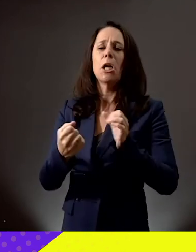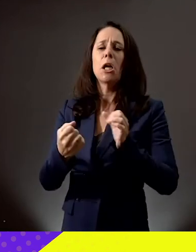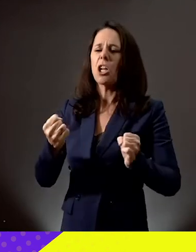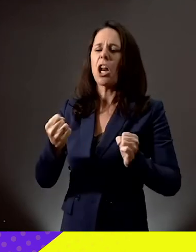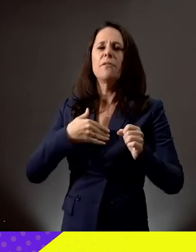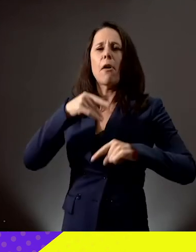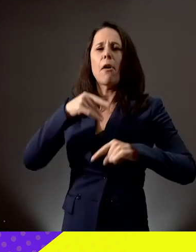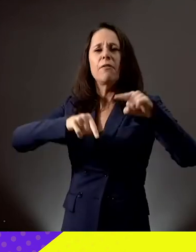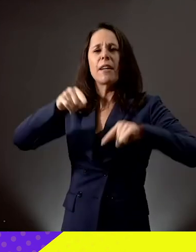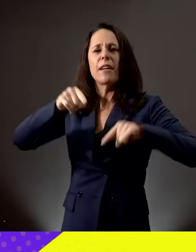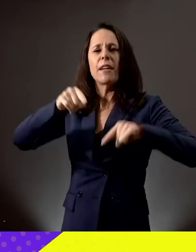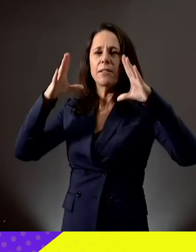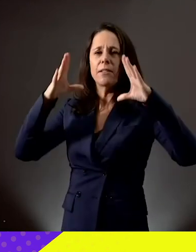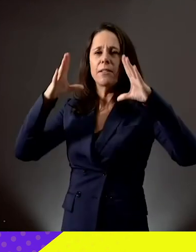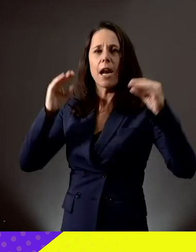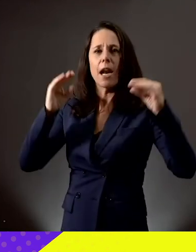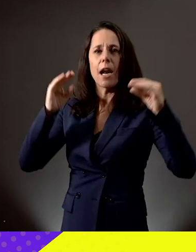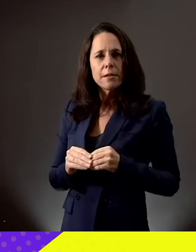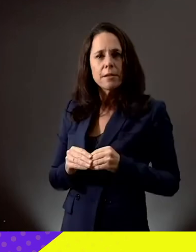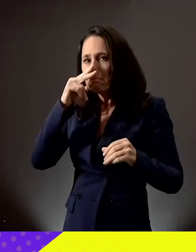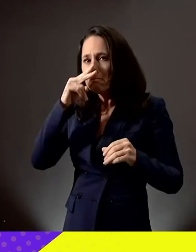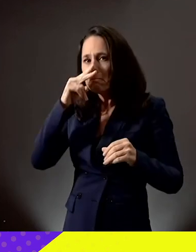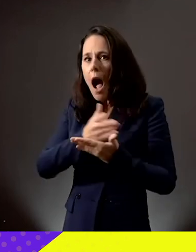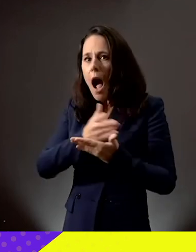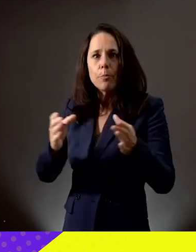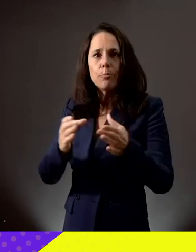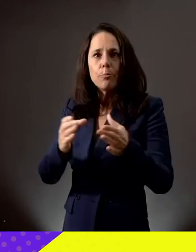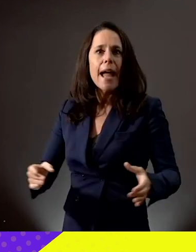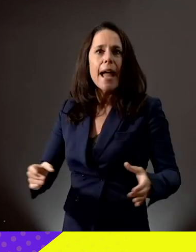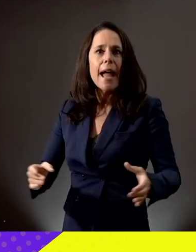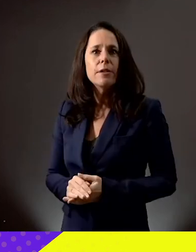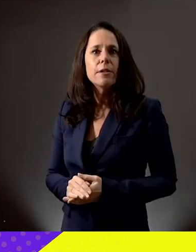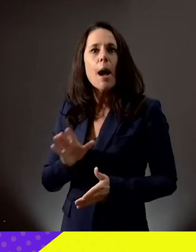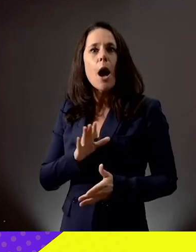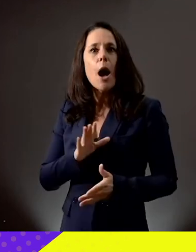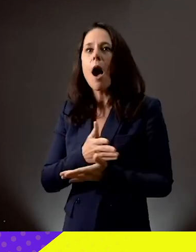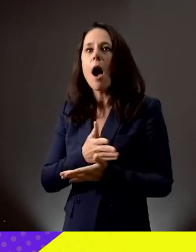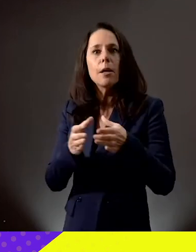If you consider all these companies and those that joined the Diversity charter...